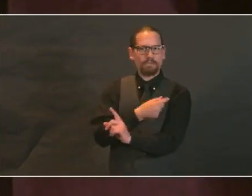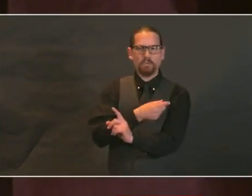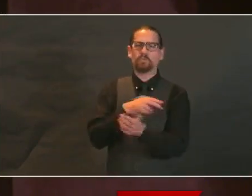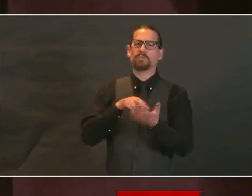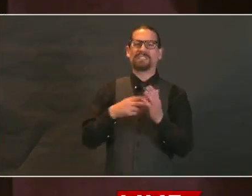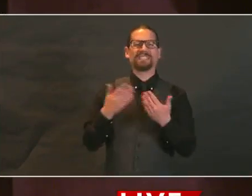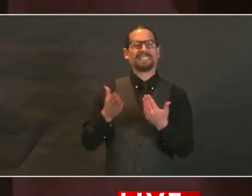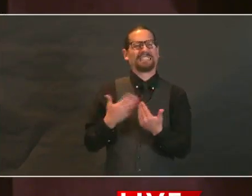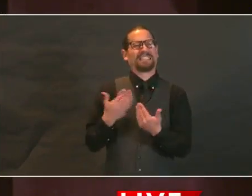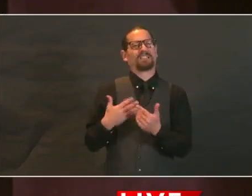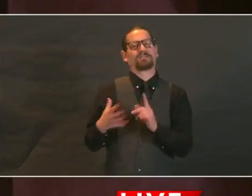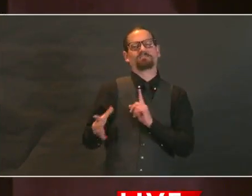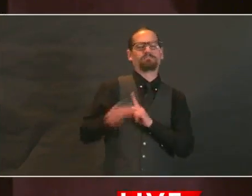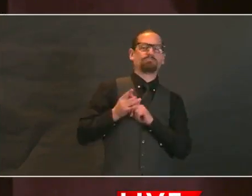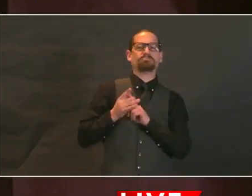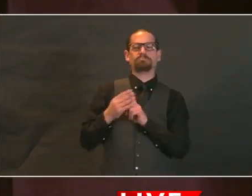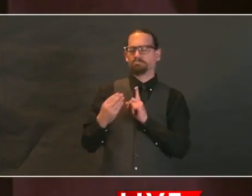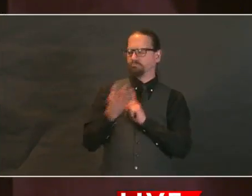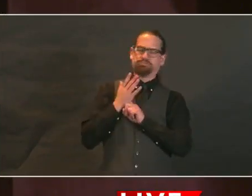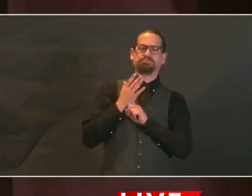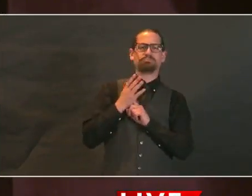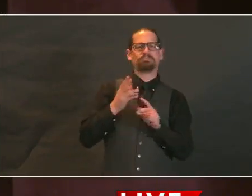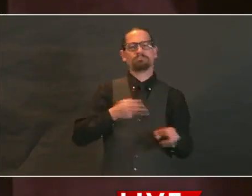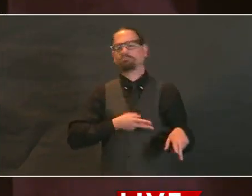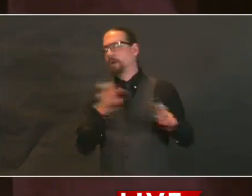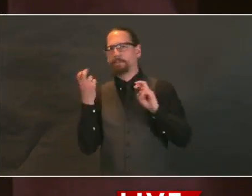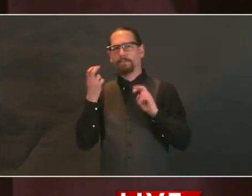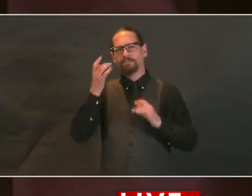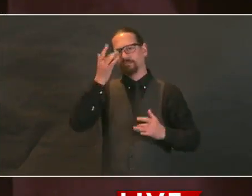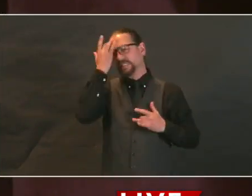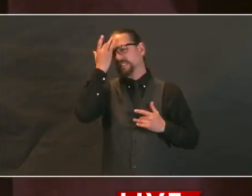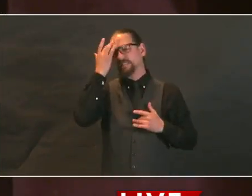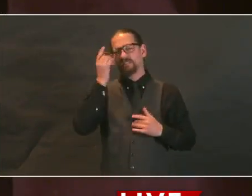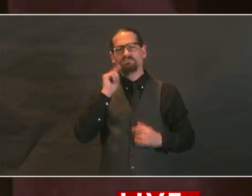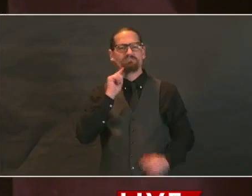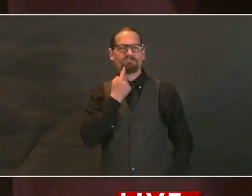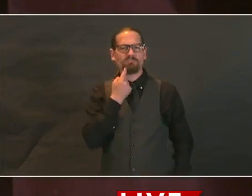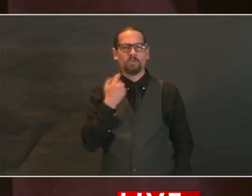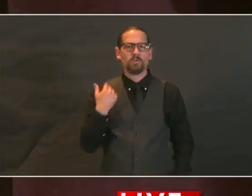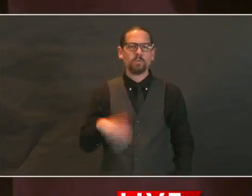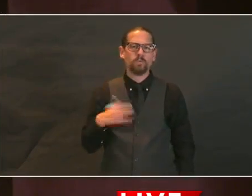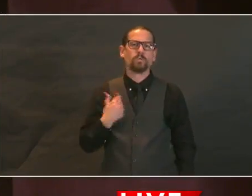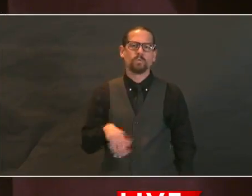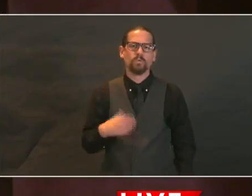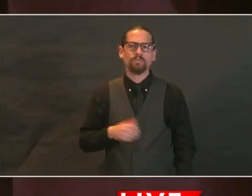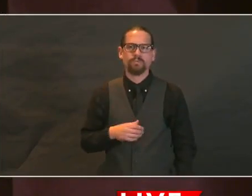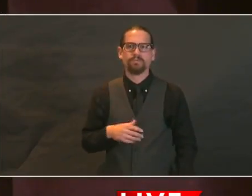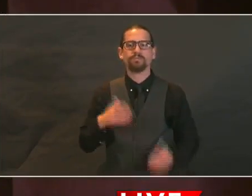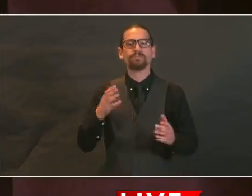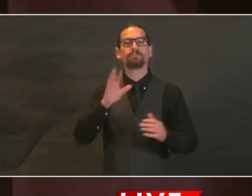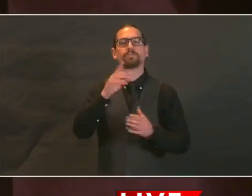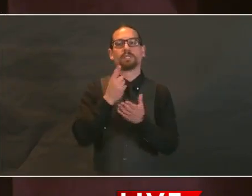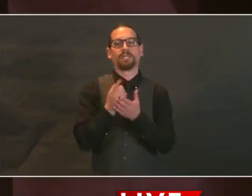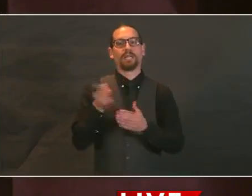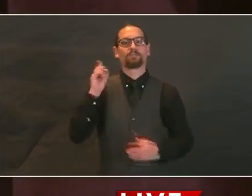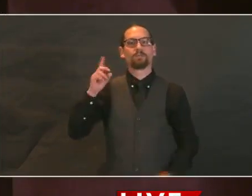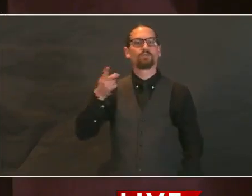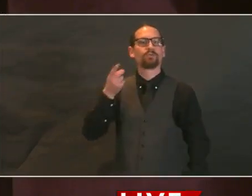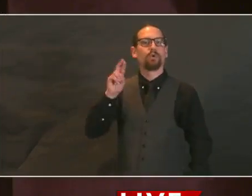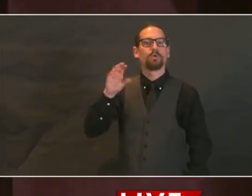BEING VACCINATED. PEOPLE OFTEN EXPERIENCING MORE SERIOUS HEALTH OUTCOMES. AS DOCTOR. PHIL CHANT SHARED LAST WEEK AND THANK YOU TO DOCTOR CHAN